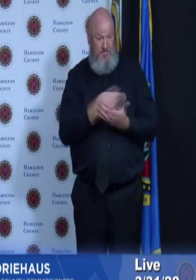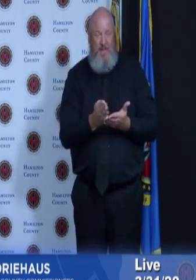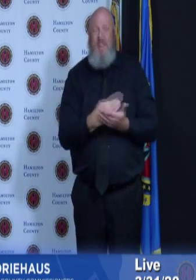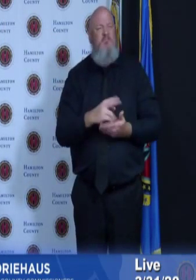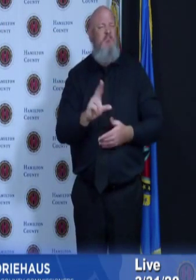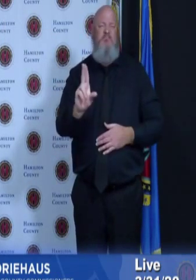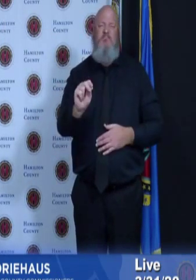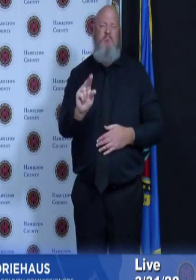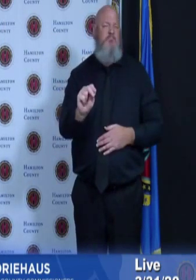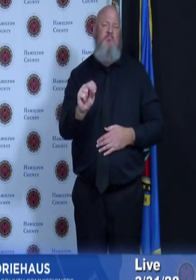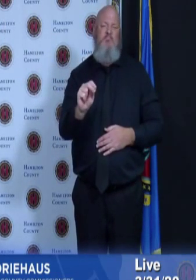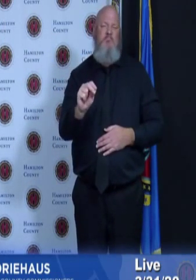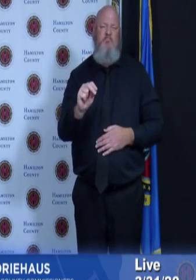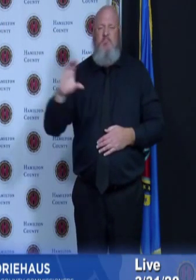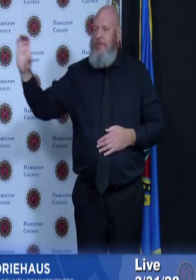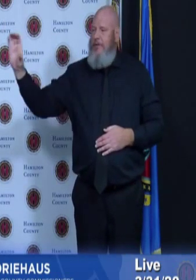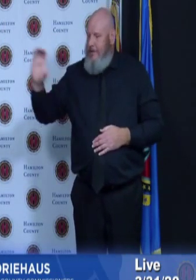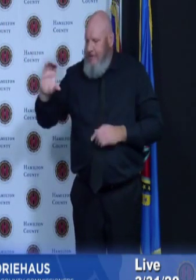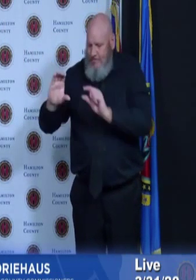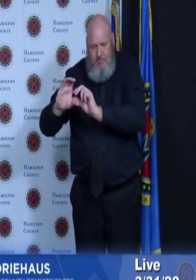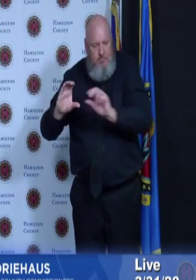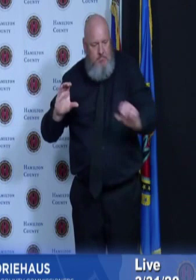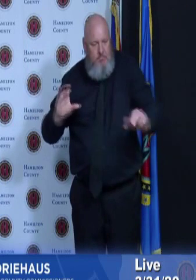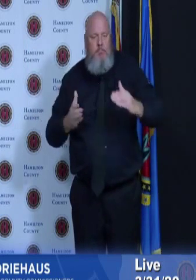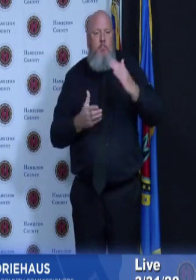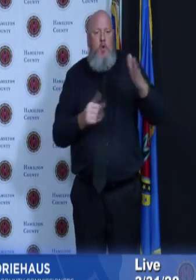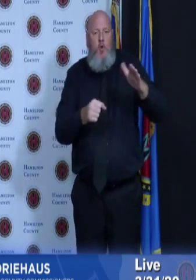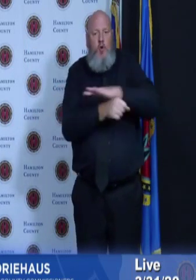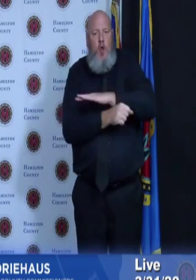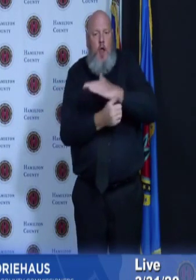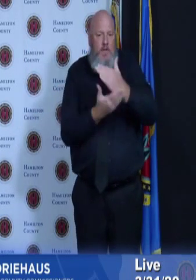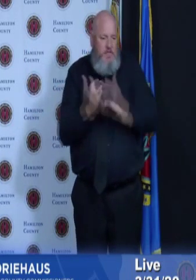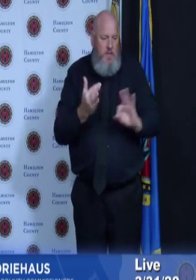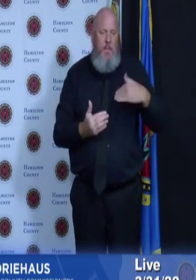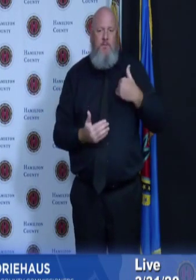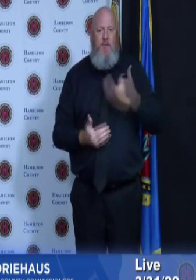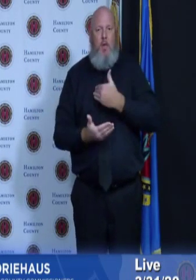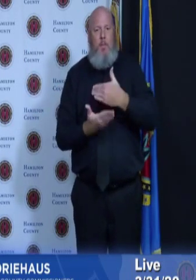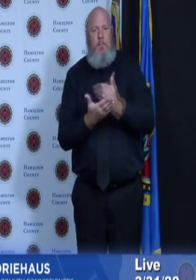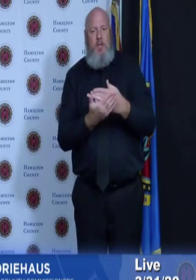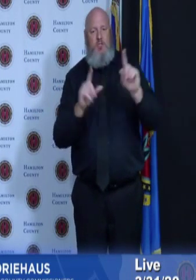Scott Wartman from The Enquirer has one question for Greg and one question for